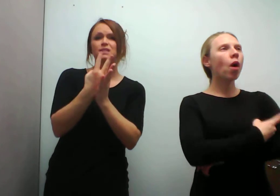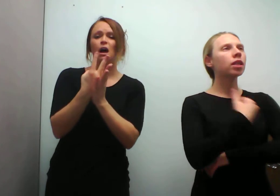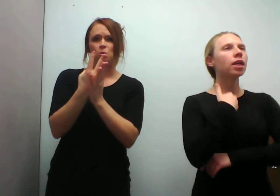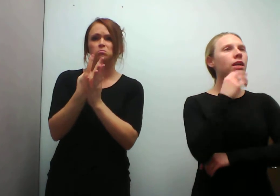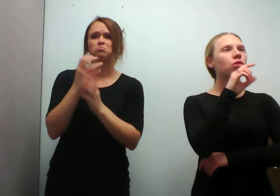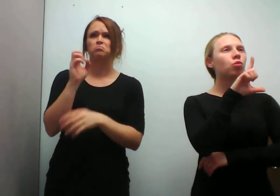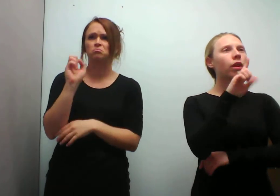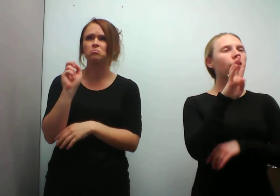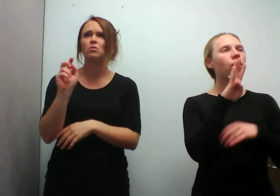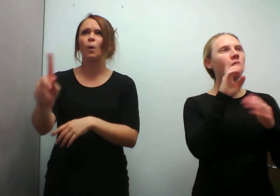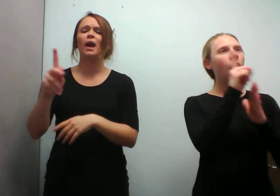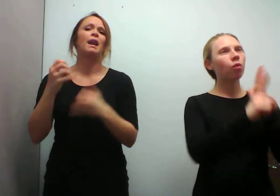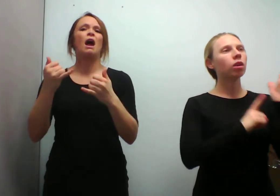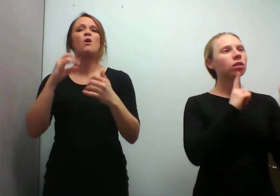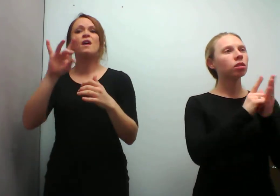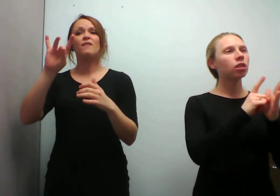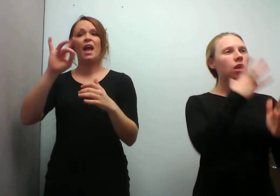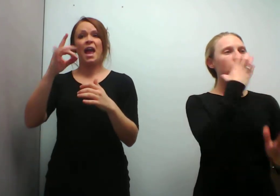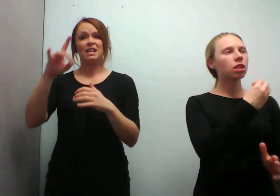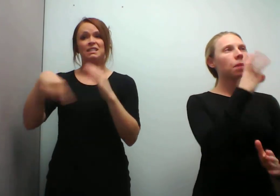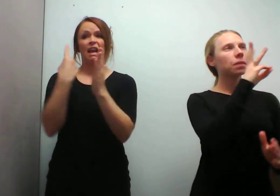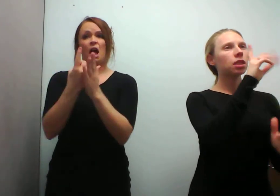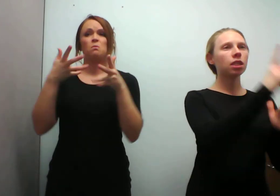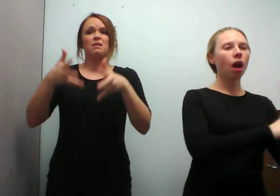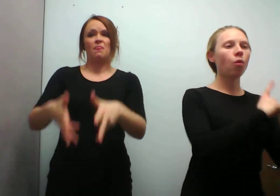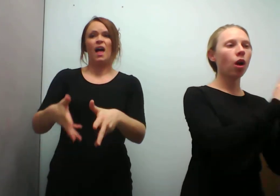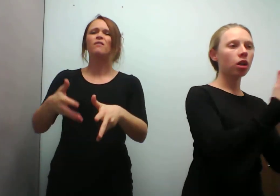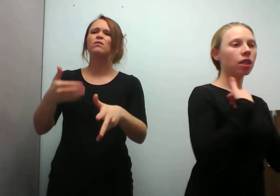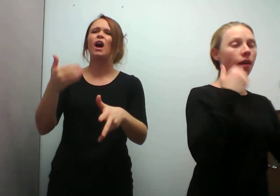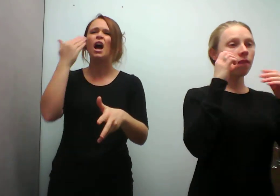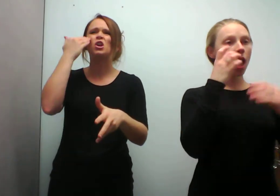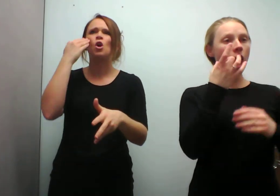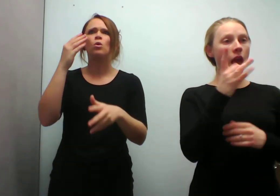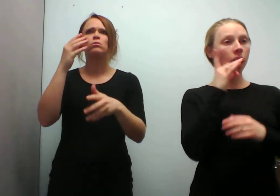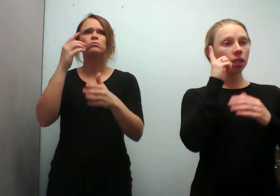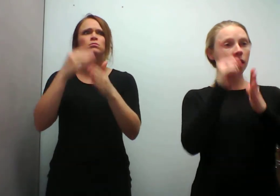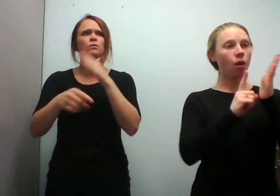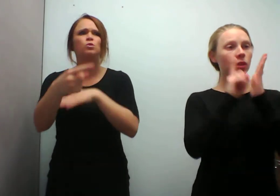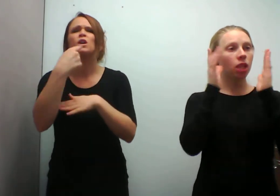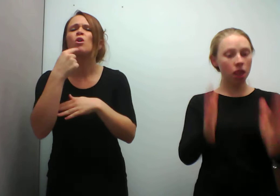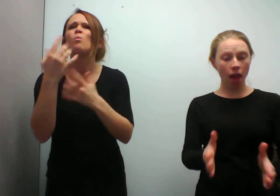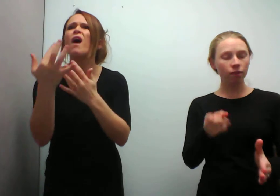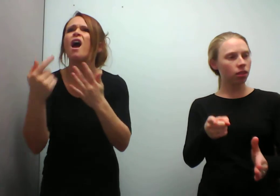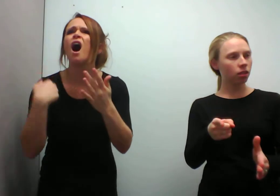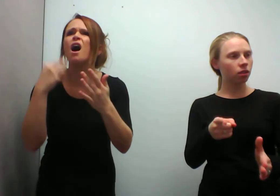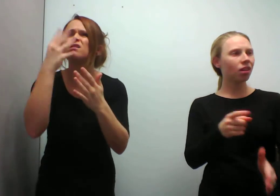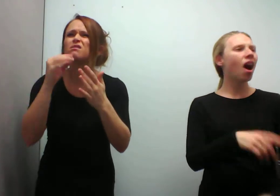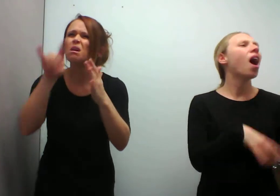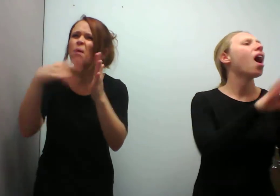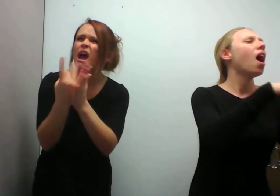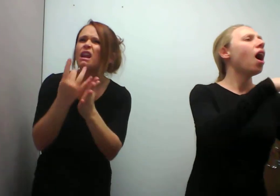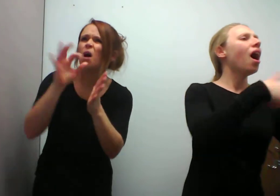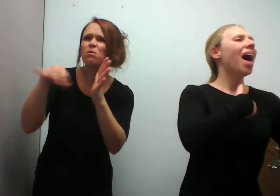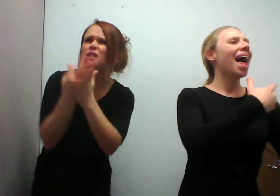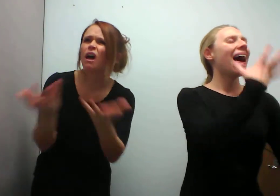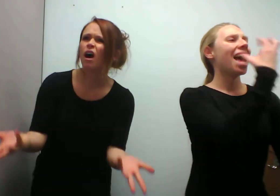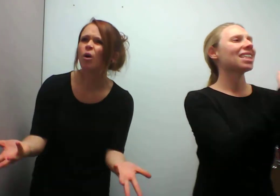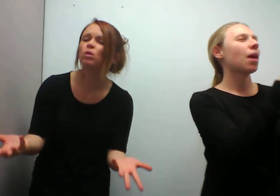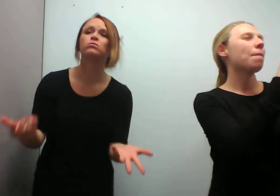okay.. And then you have eighteen hours left I know there are some of you out there are saying "but wait a minute I sleep eight hours or nine hours."